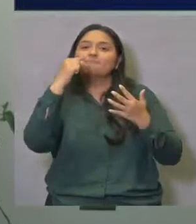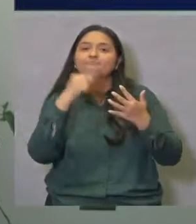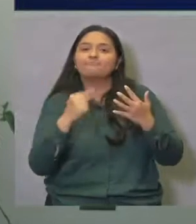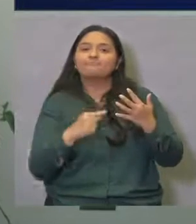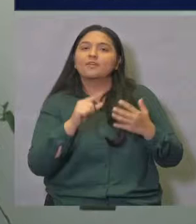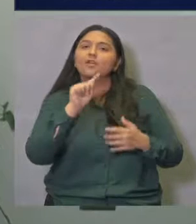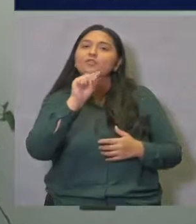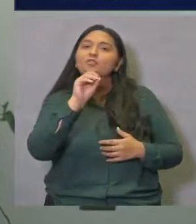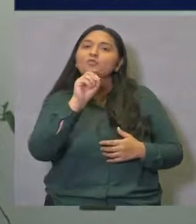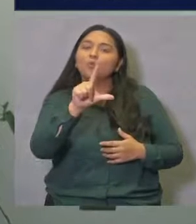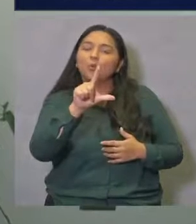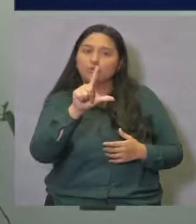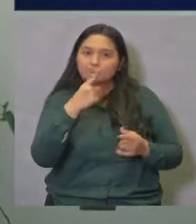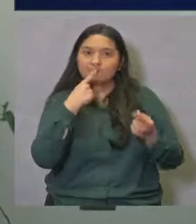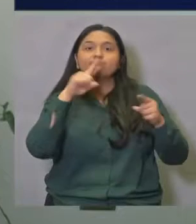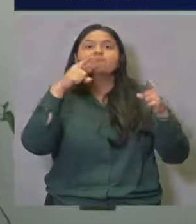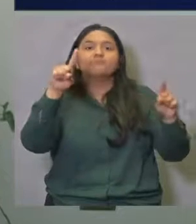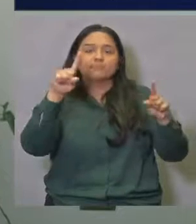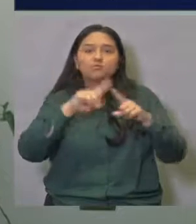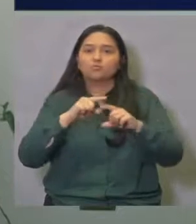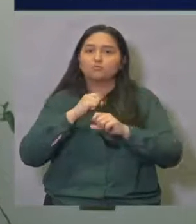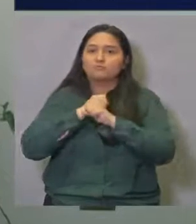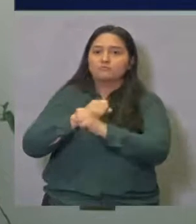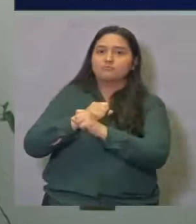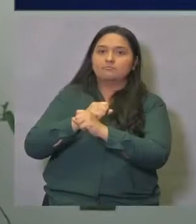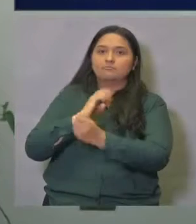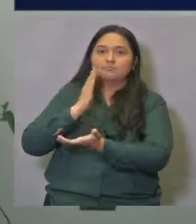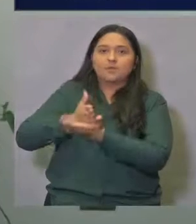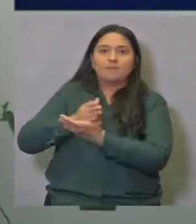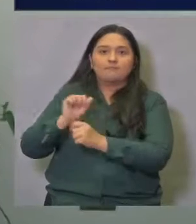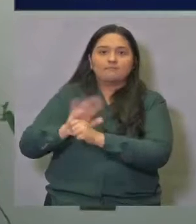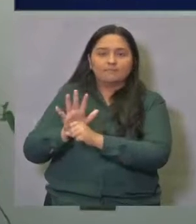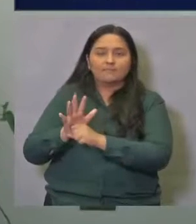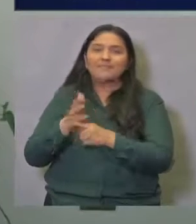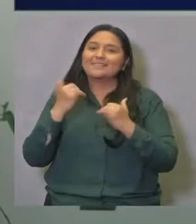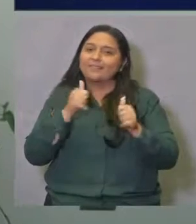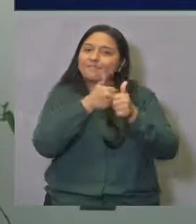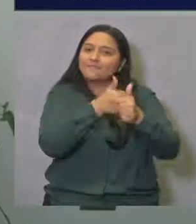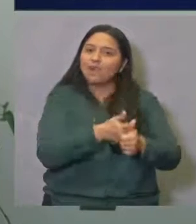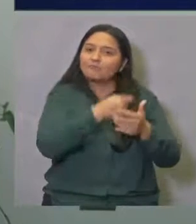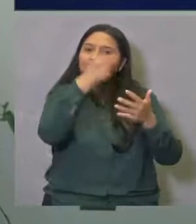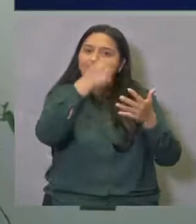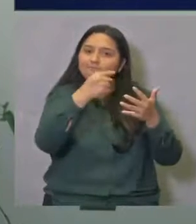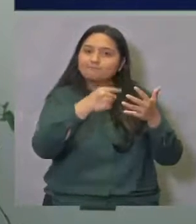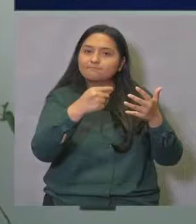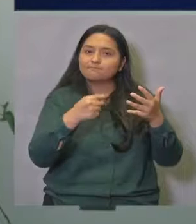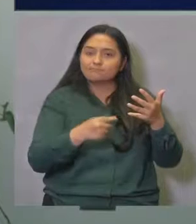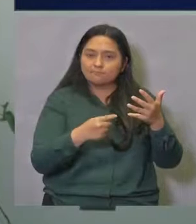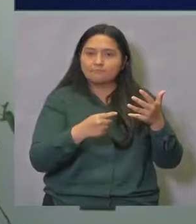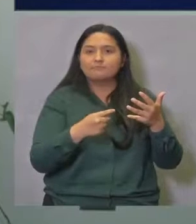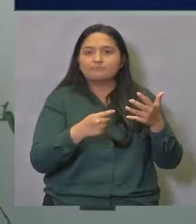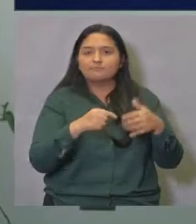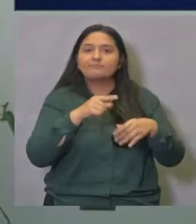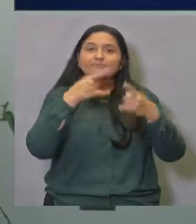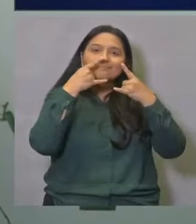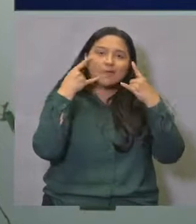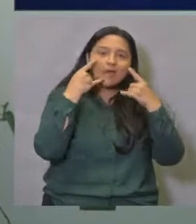KNOW WORK ALONG WITH